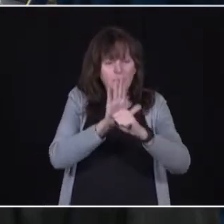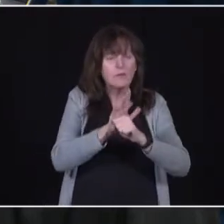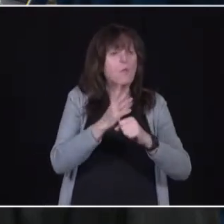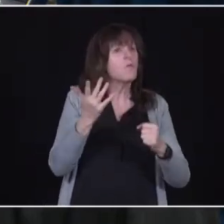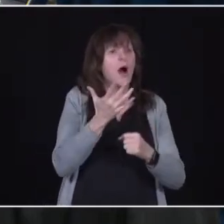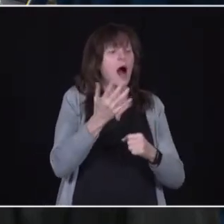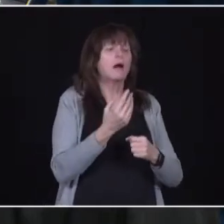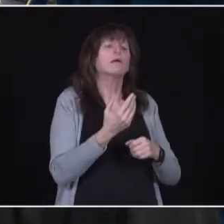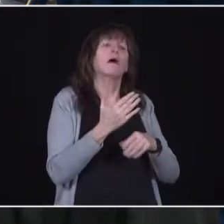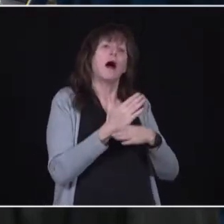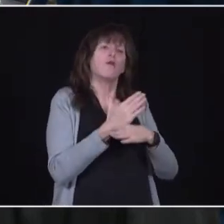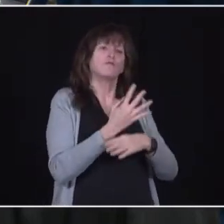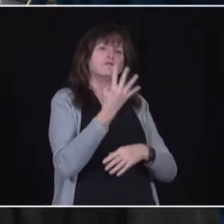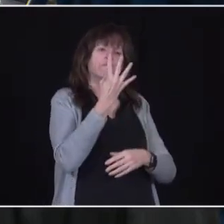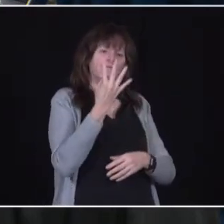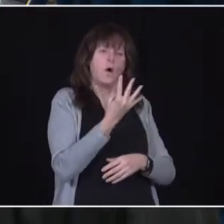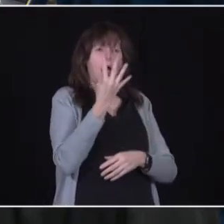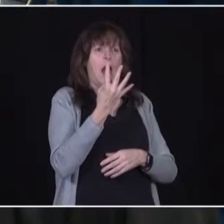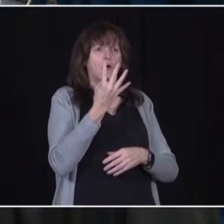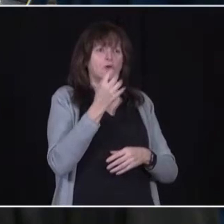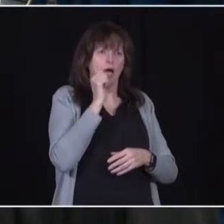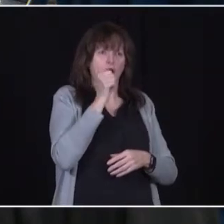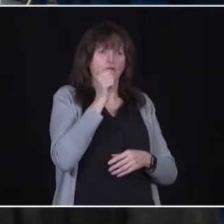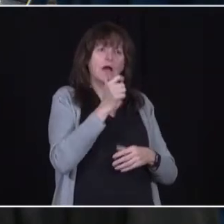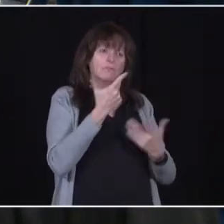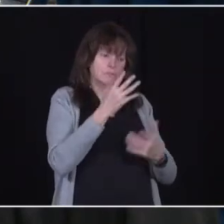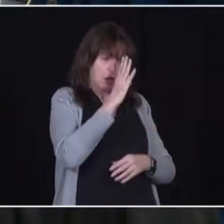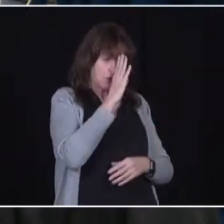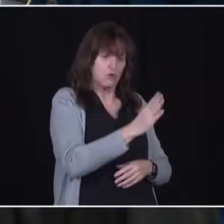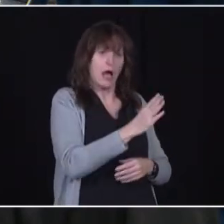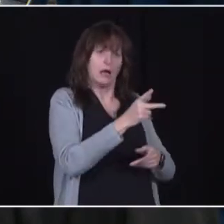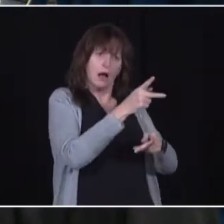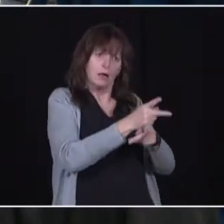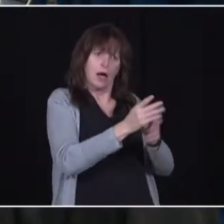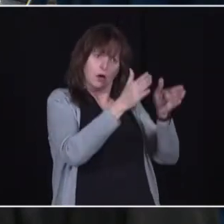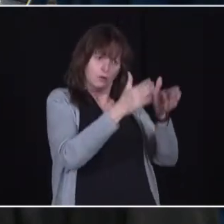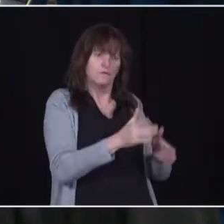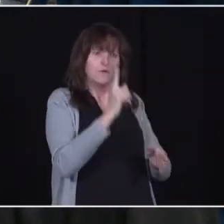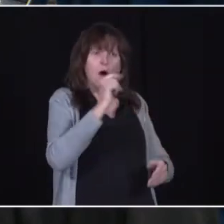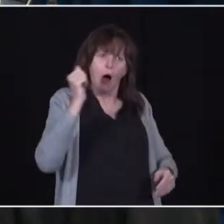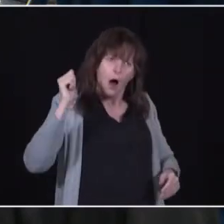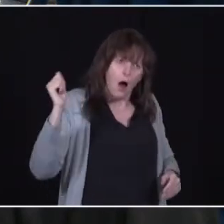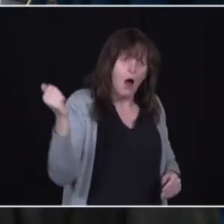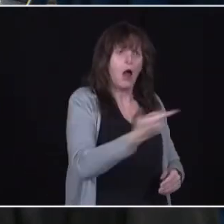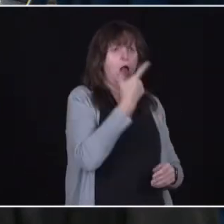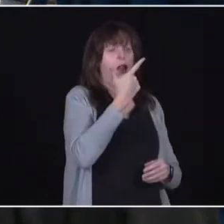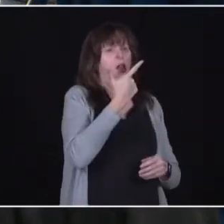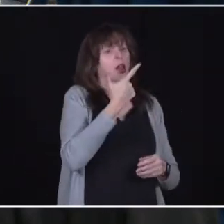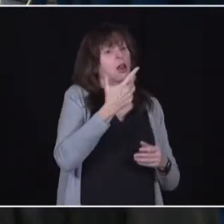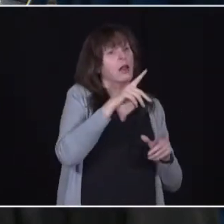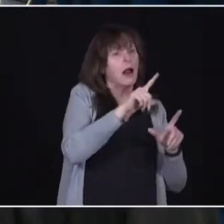four hours of daily direct care to all residents and to achieve this, we will need many more PSW's.